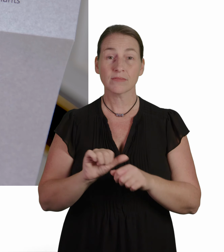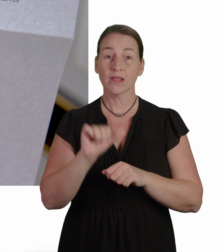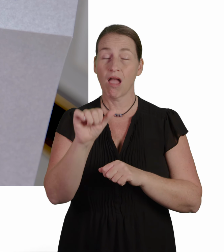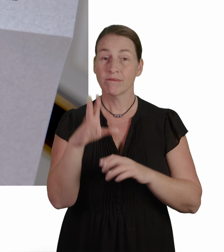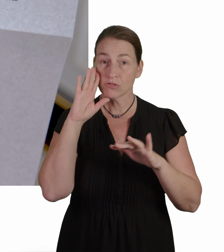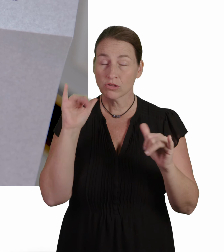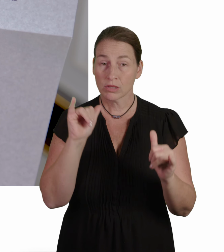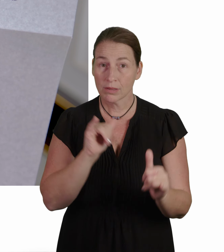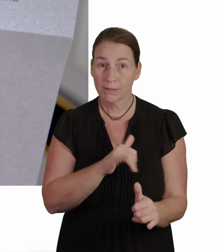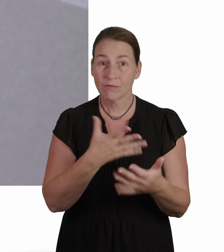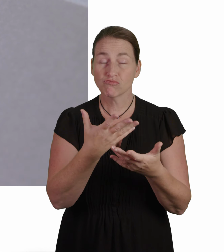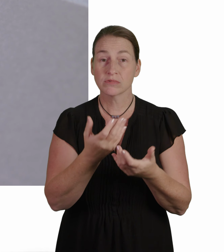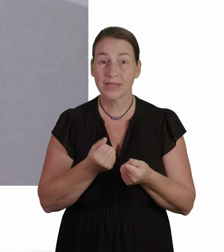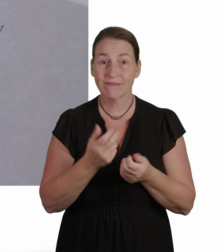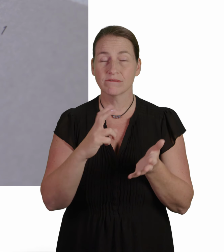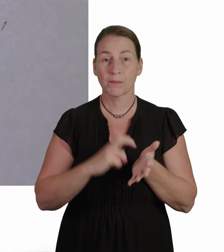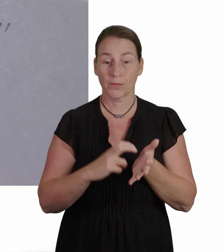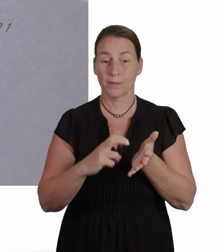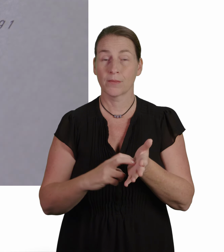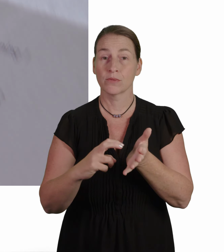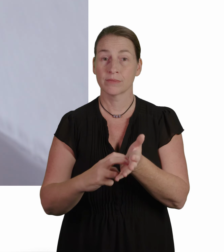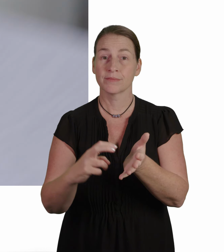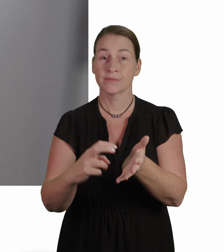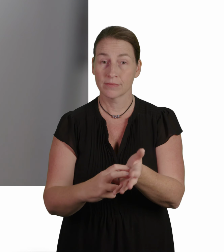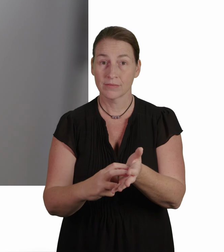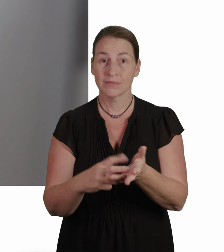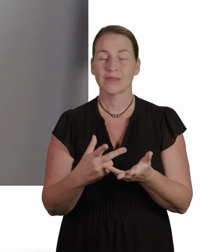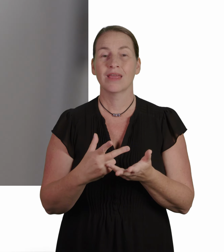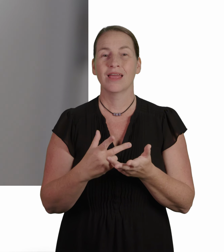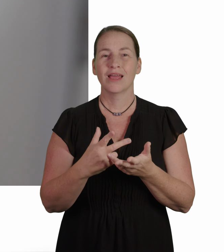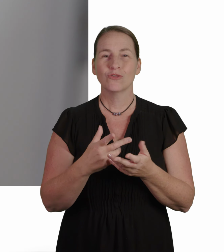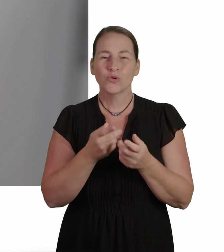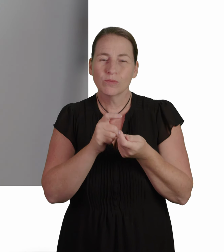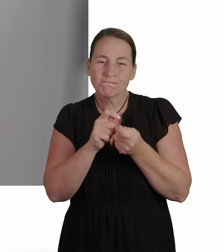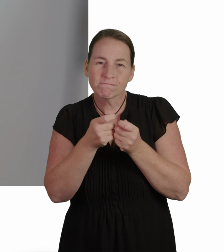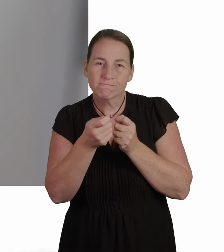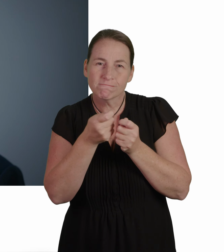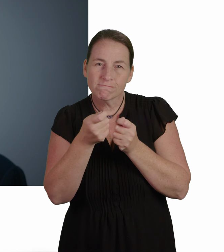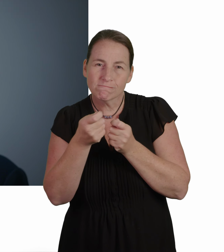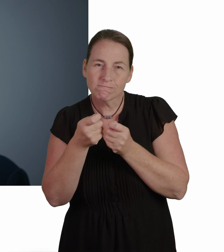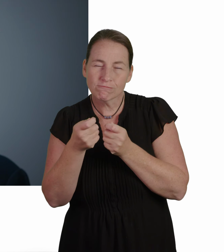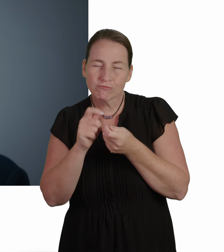you will receive a series of appointments to programme your implant. You have on average